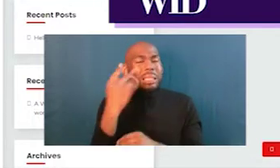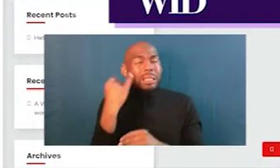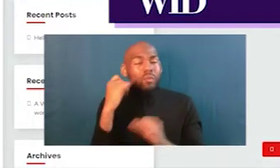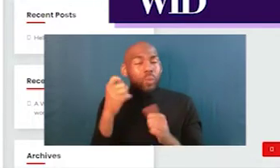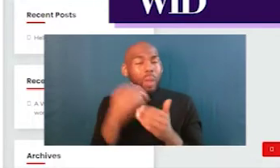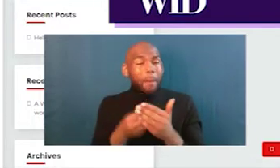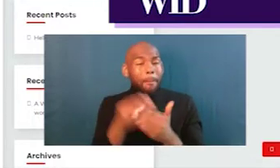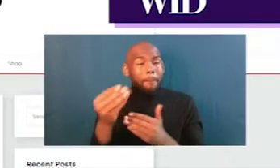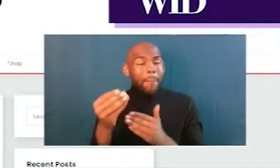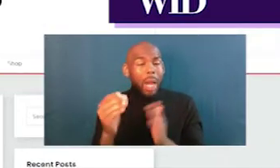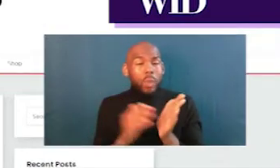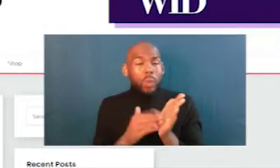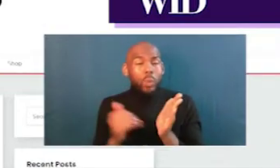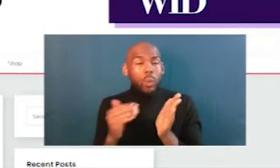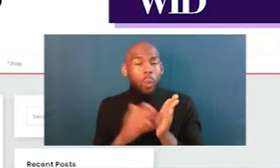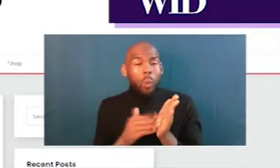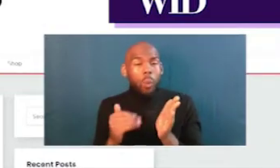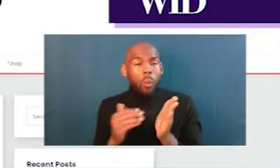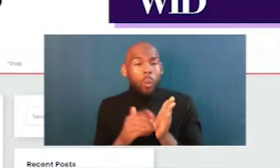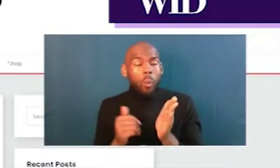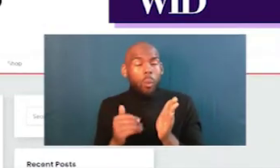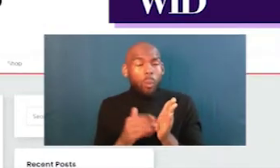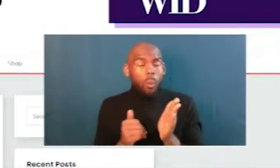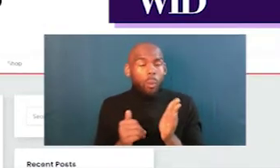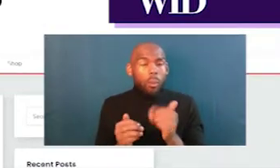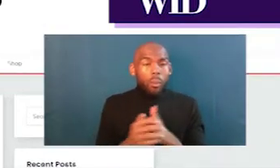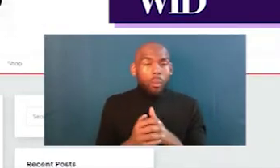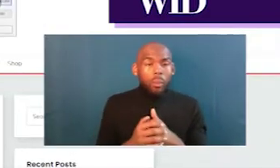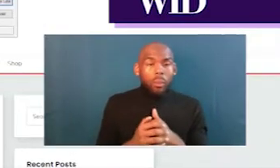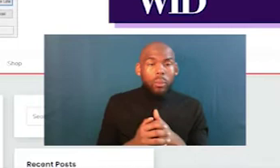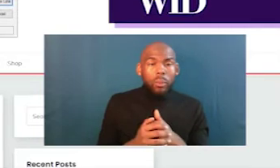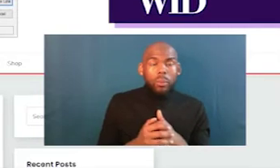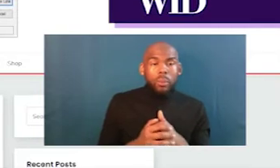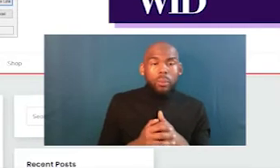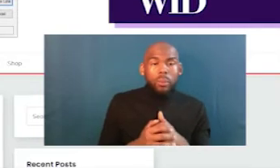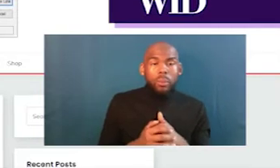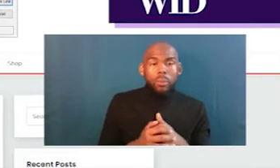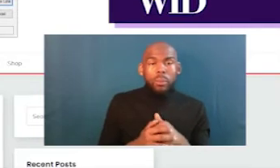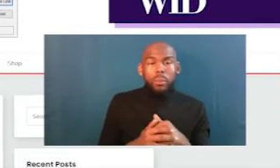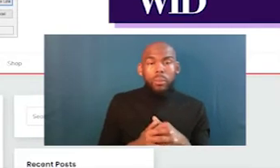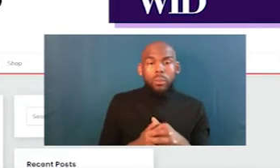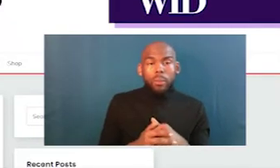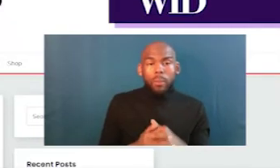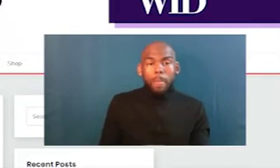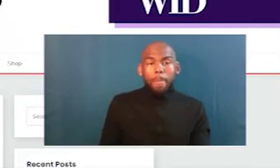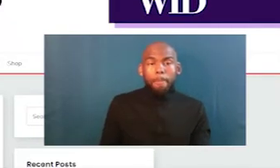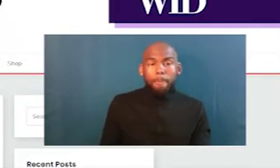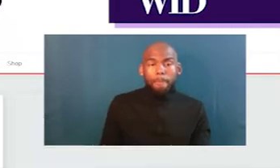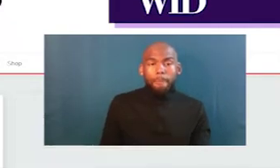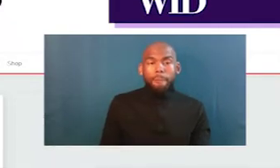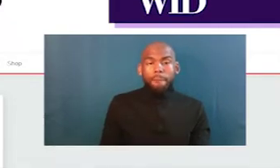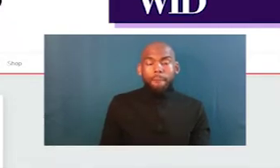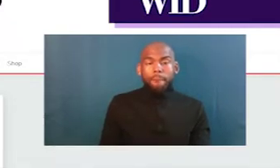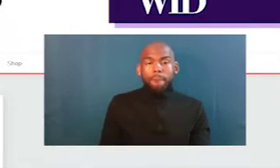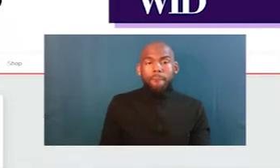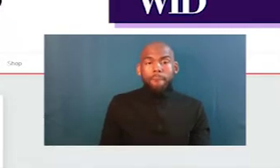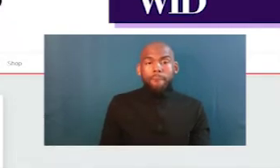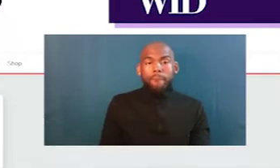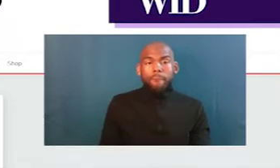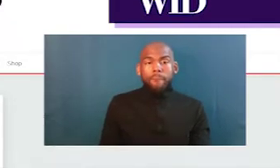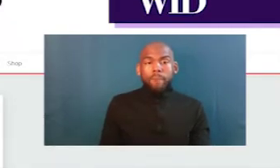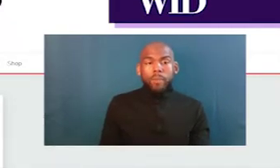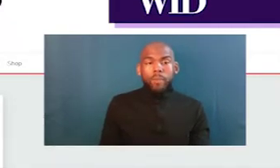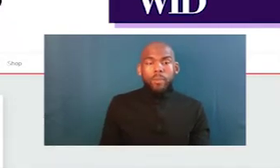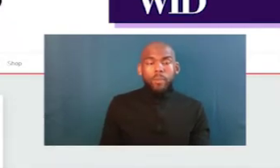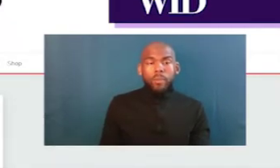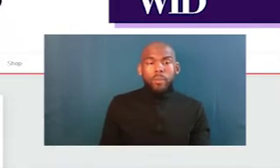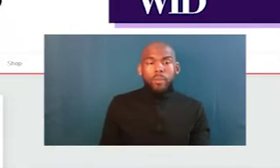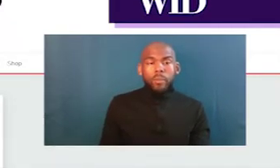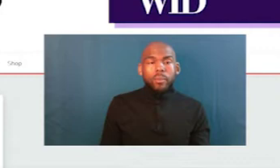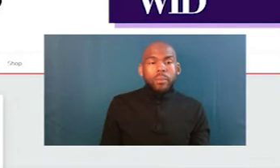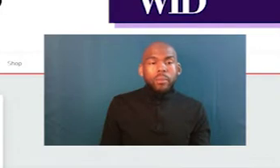Same page, link to shops, links list, enter. Page has five shop. Shop